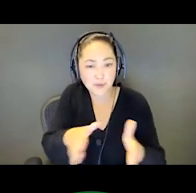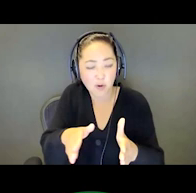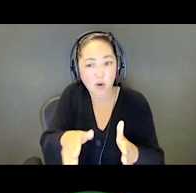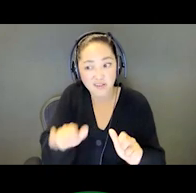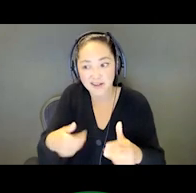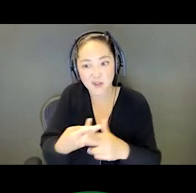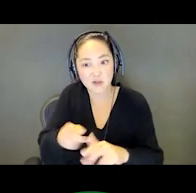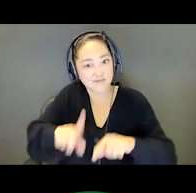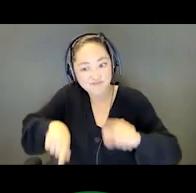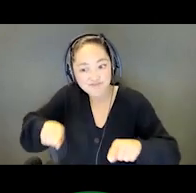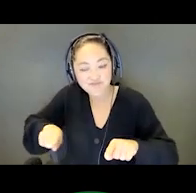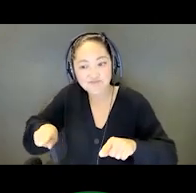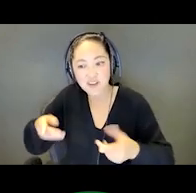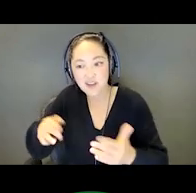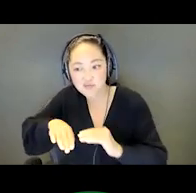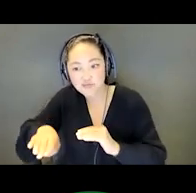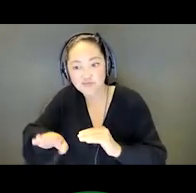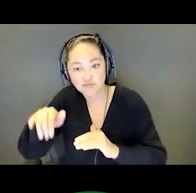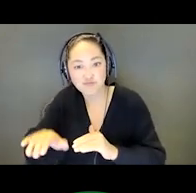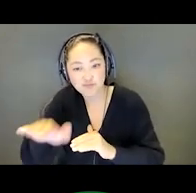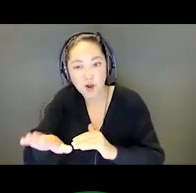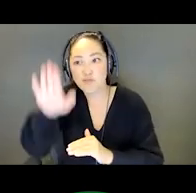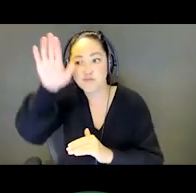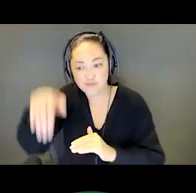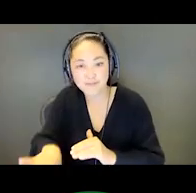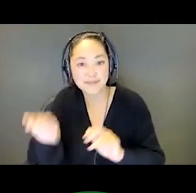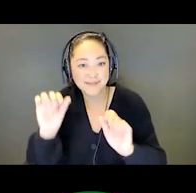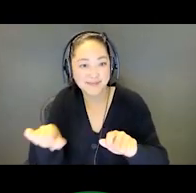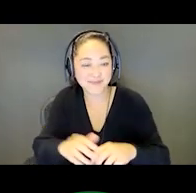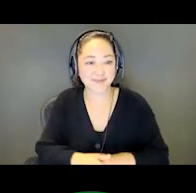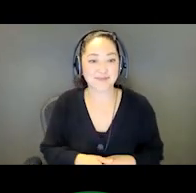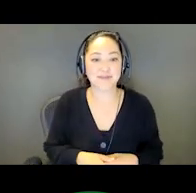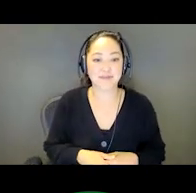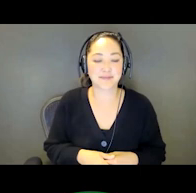In regards to the impact of Carthus, Carthus has made a significant impact on numerous